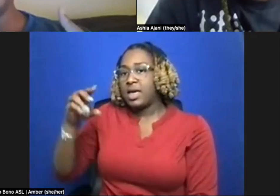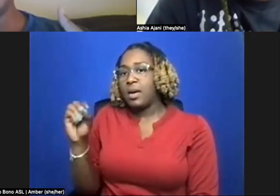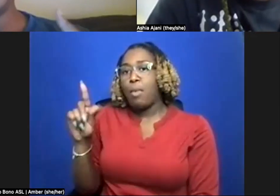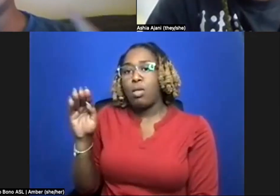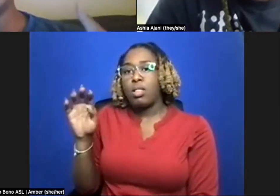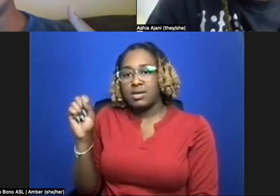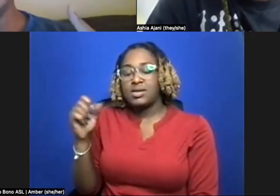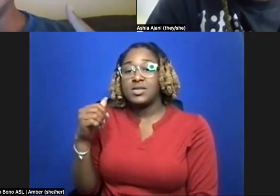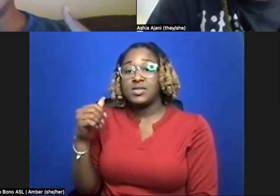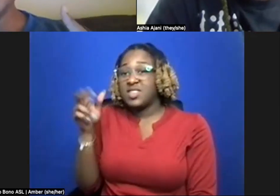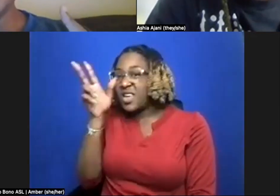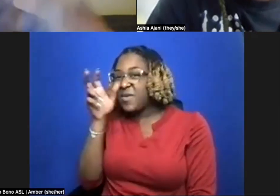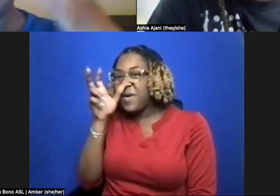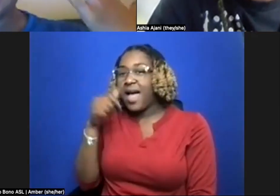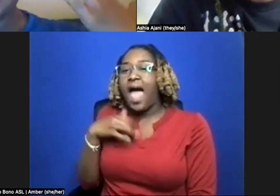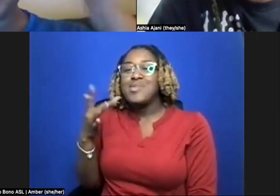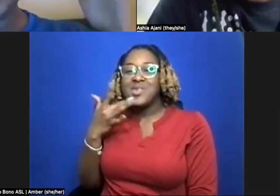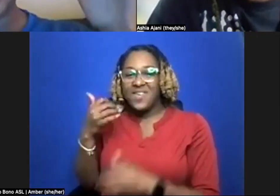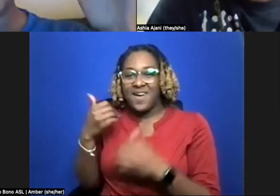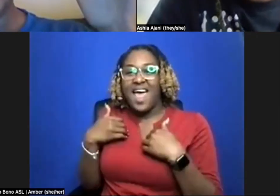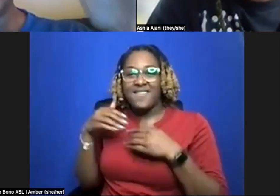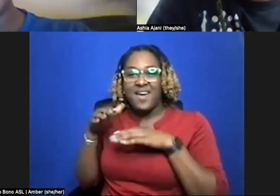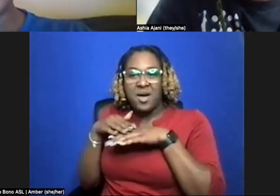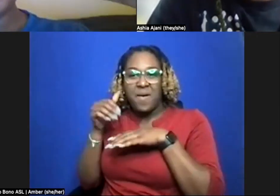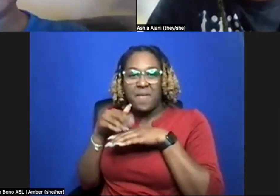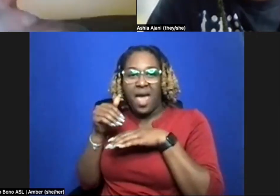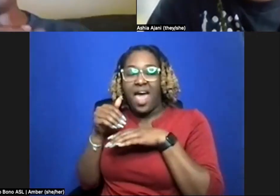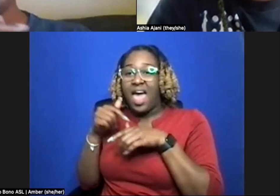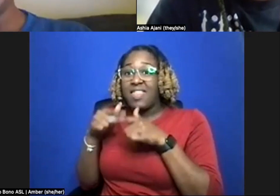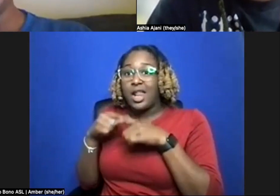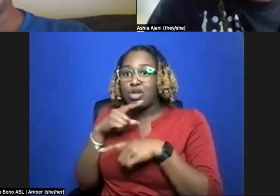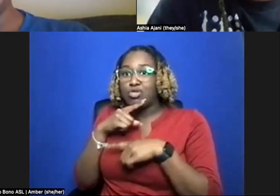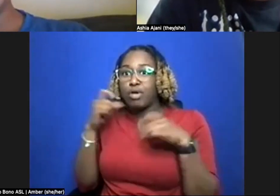rolly-pollys, that he was devastated when they dried up in the sun. But